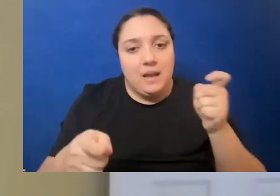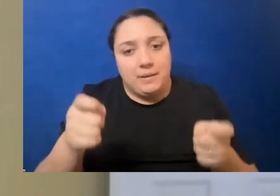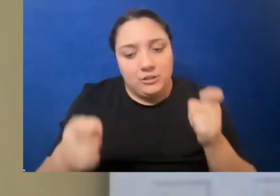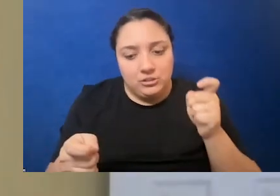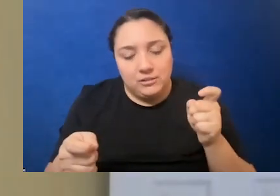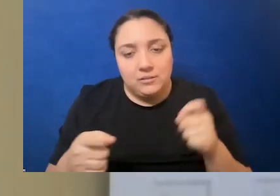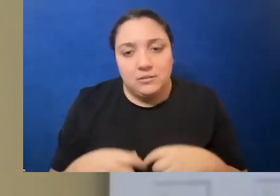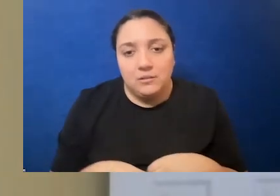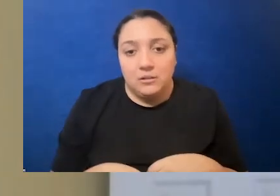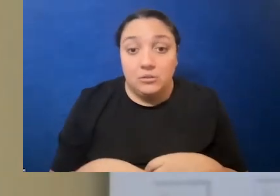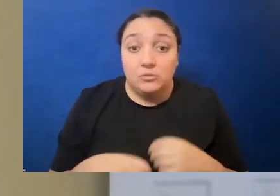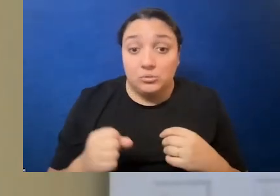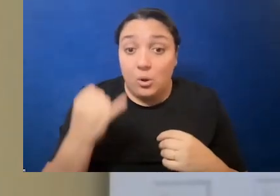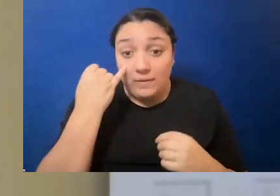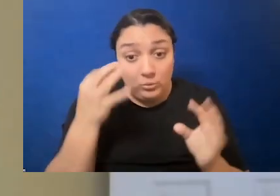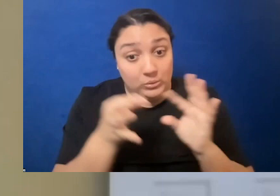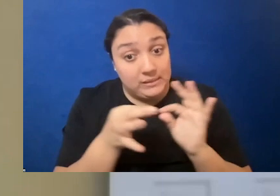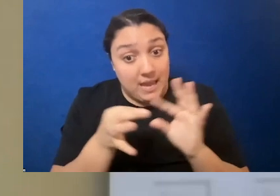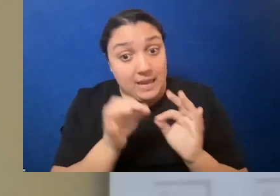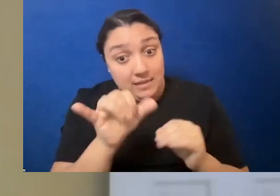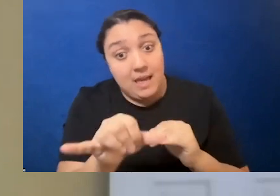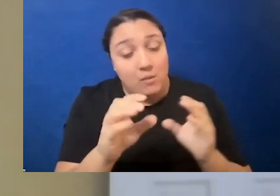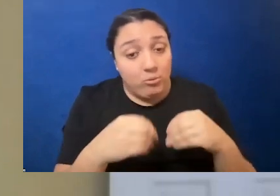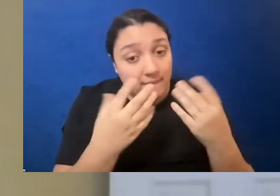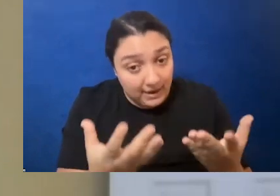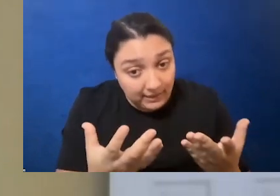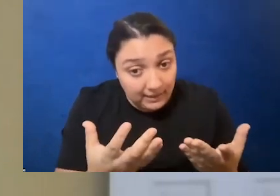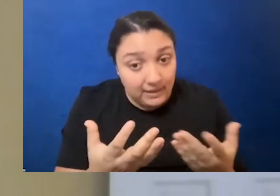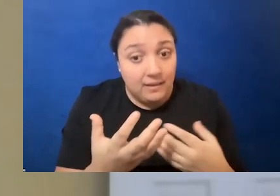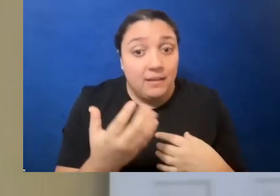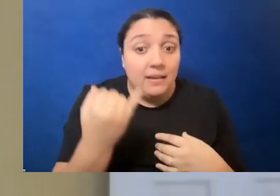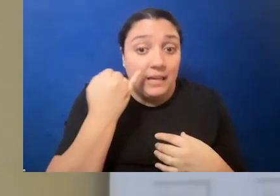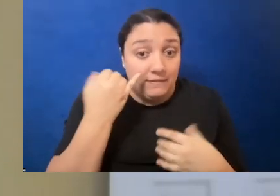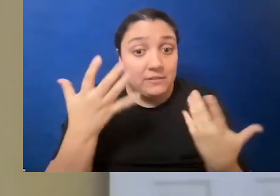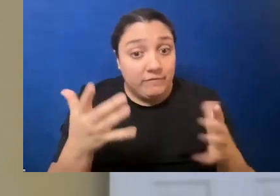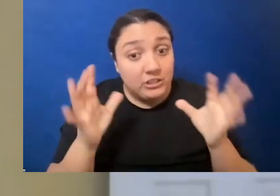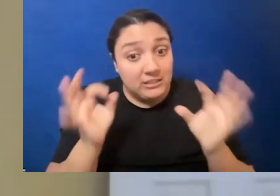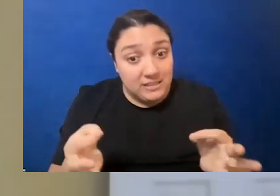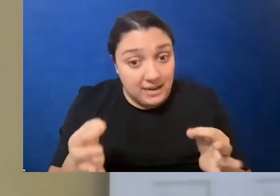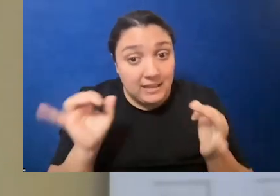LIKE TO ADMIT THEY NEED TO ACCOMMODATIONS, SO SAYING THAT, PROVIDING IT WHEN IT IS DECIDED